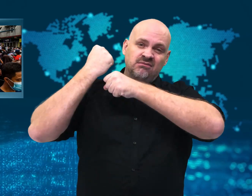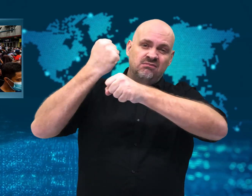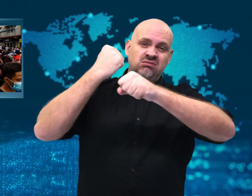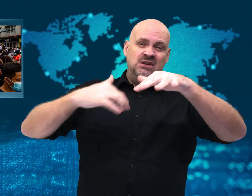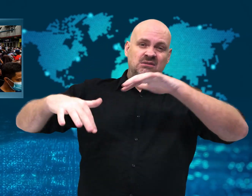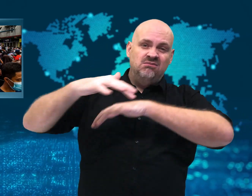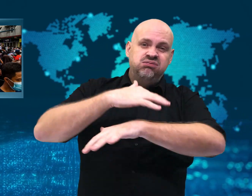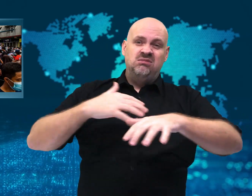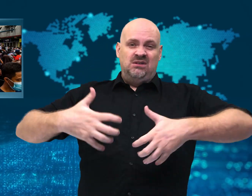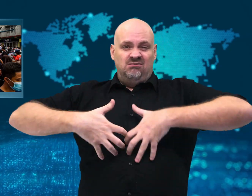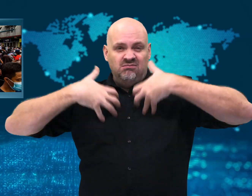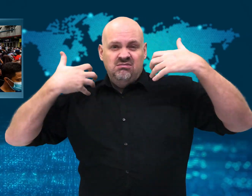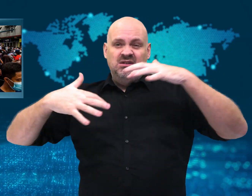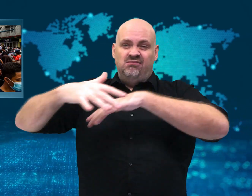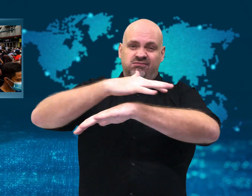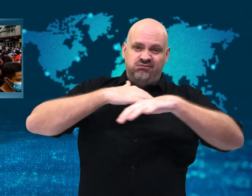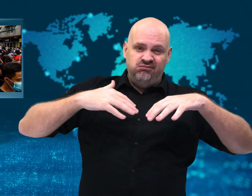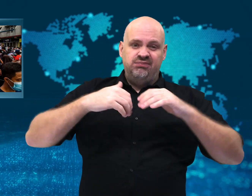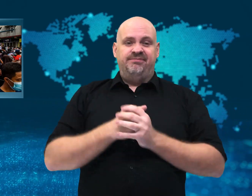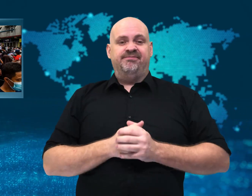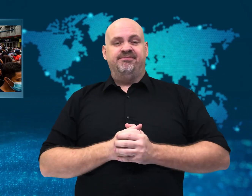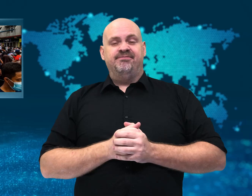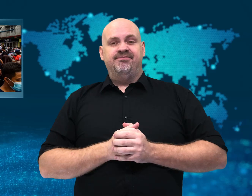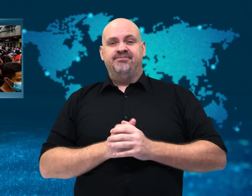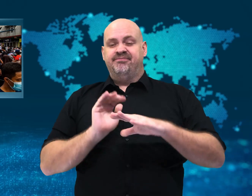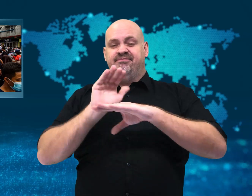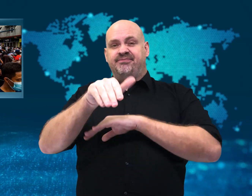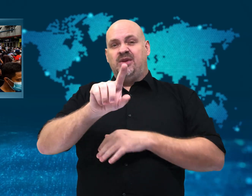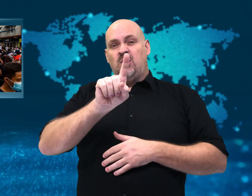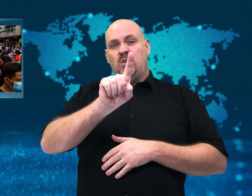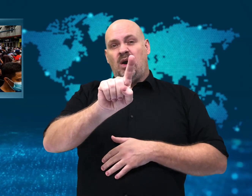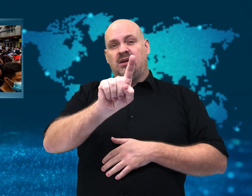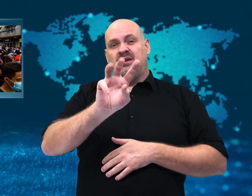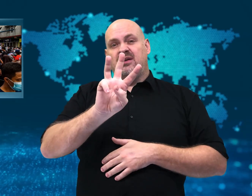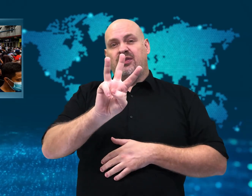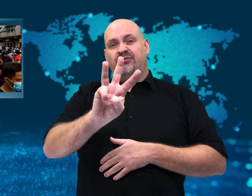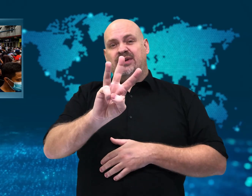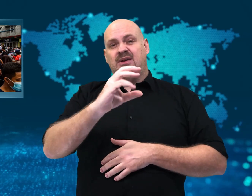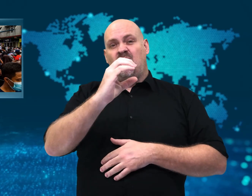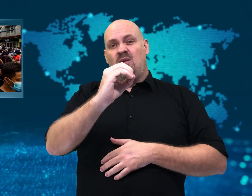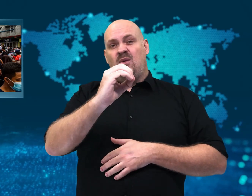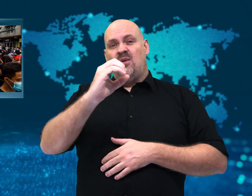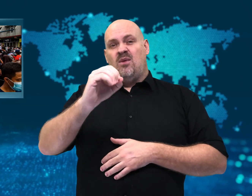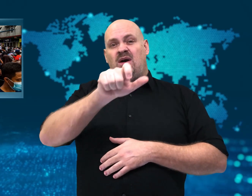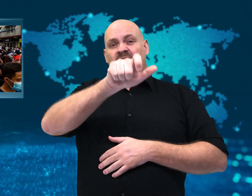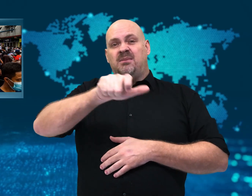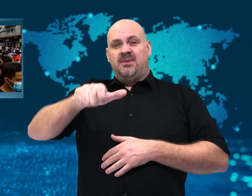government have been held in the country since February 2021.